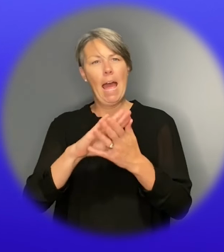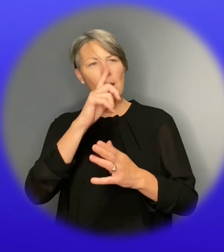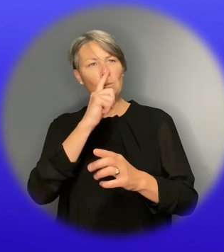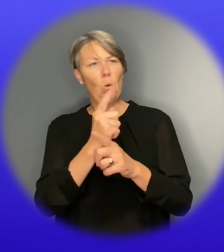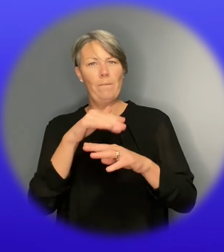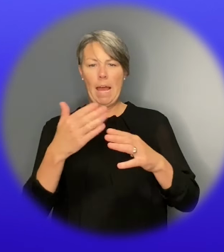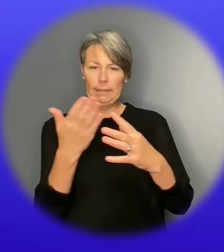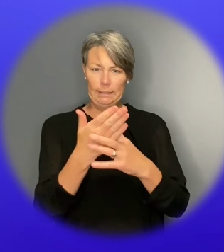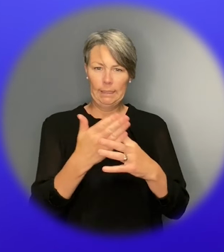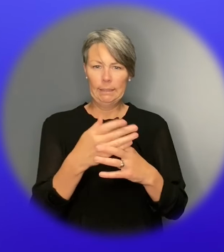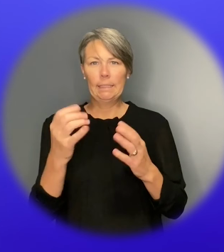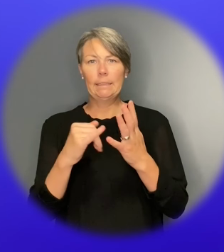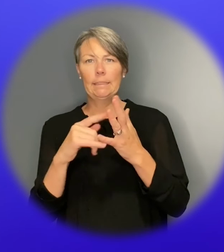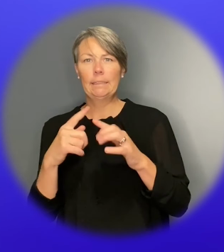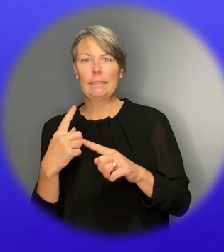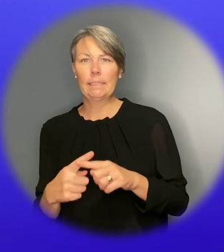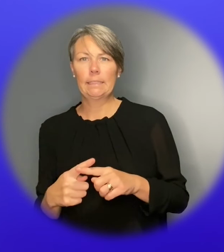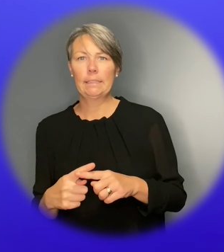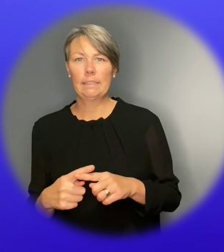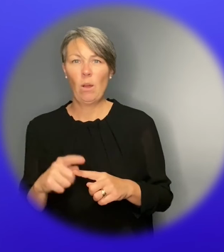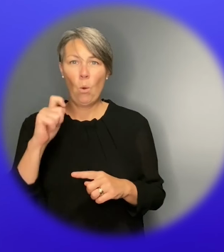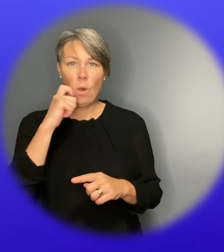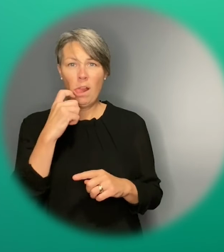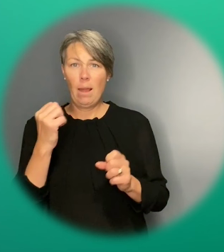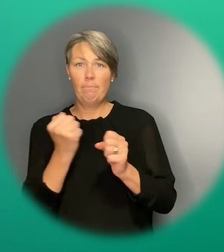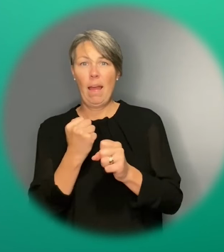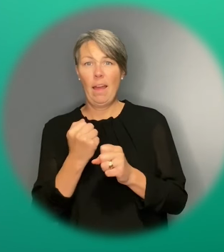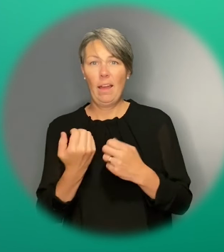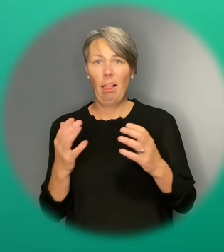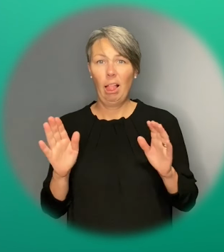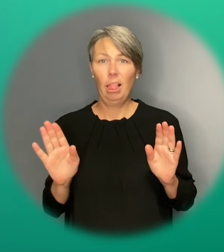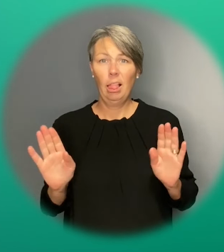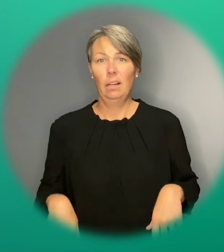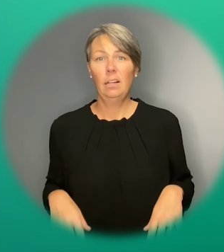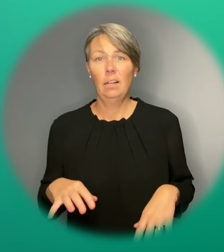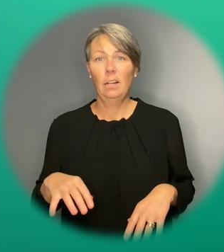it kill the mood? Probably. With the wrong person. Sometimes the mood can get a